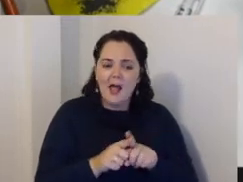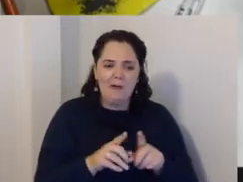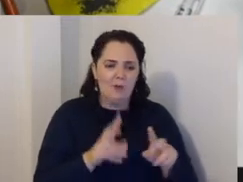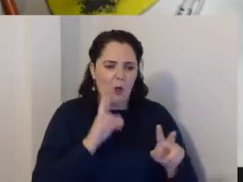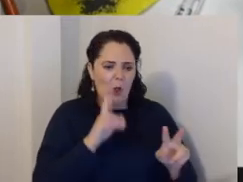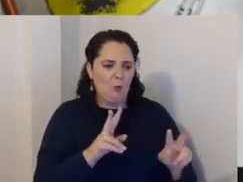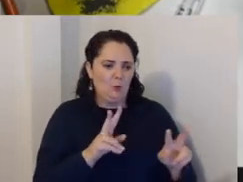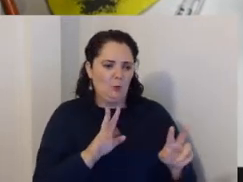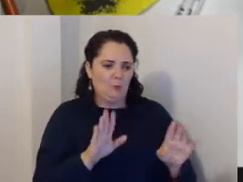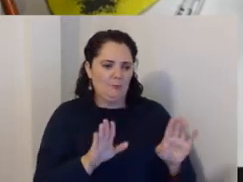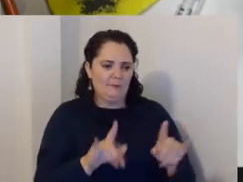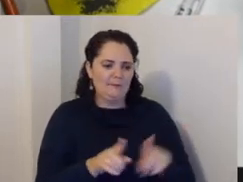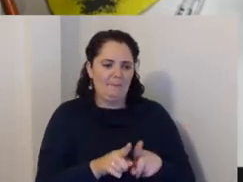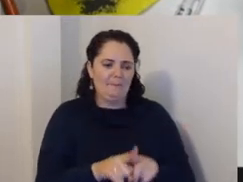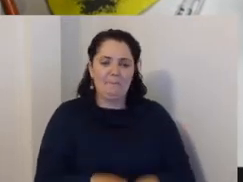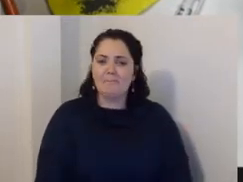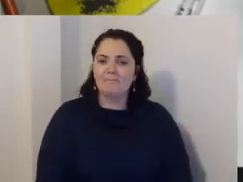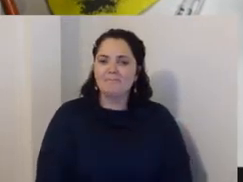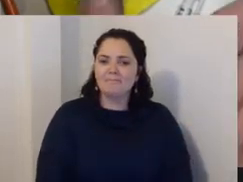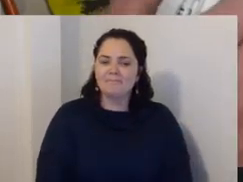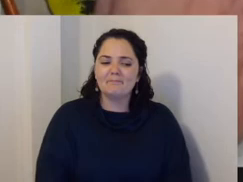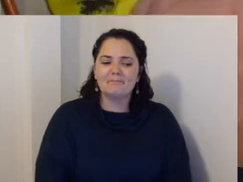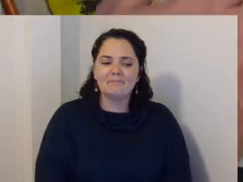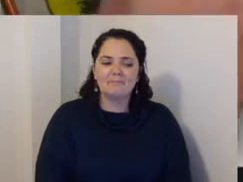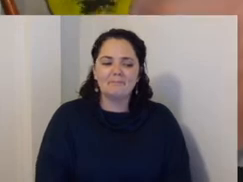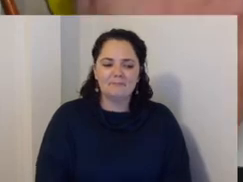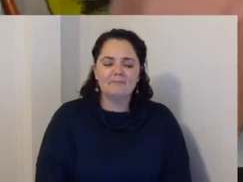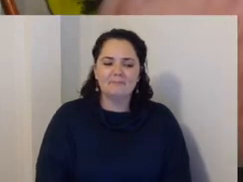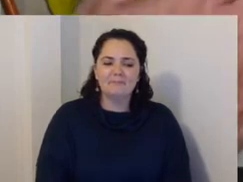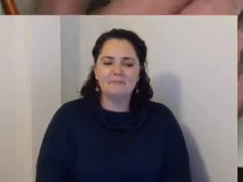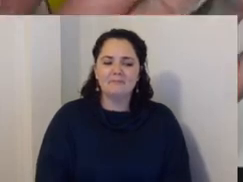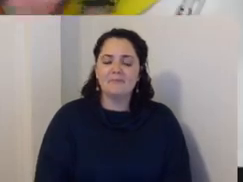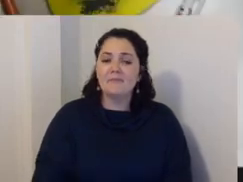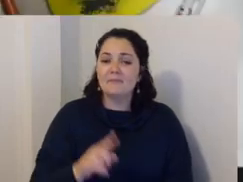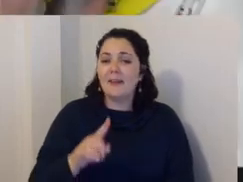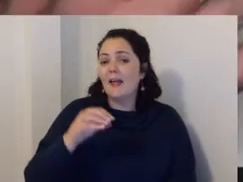with this dark matter and doing that you know rubbing in those powdered materials is such a and